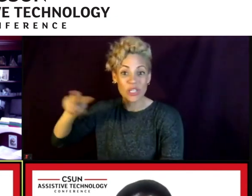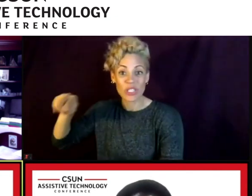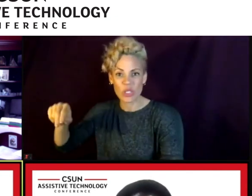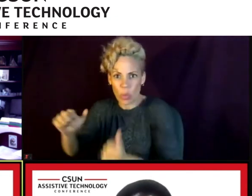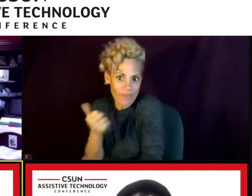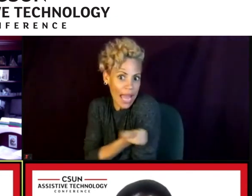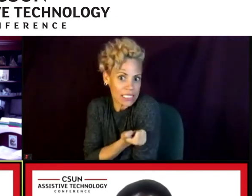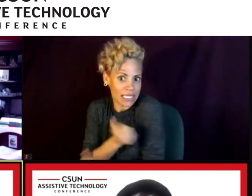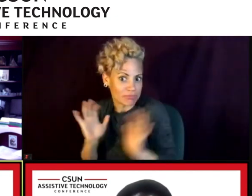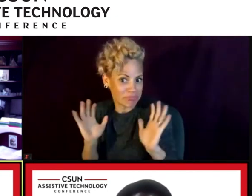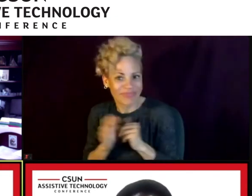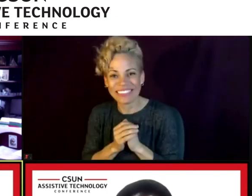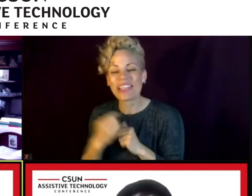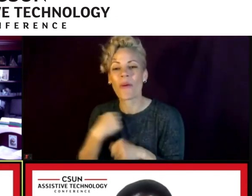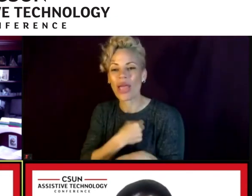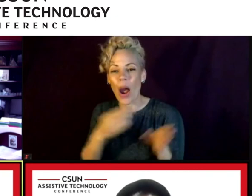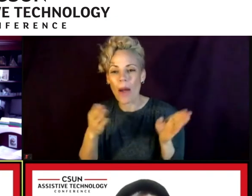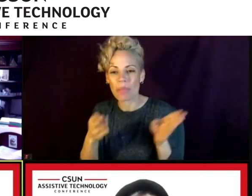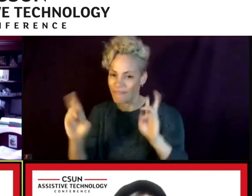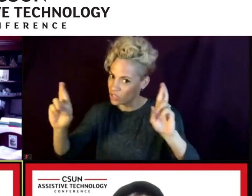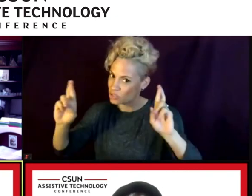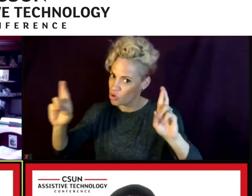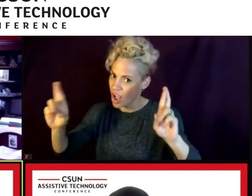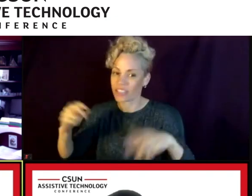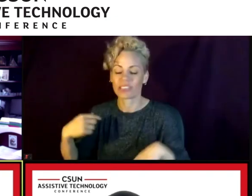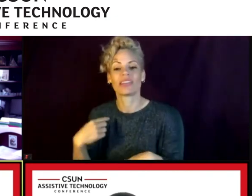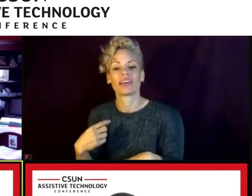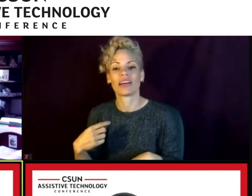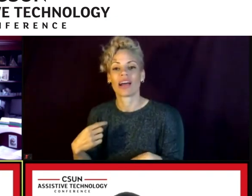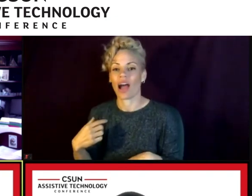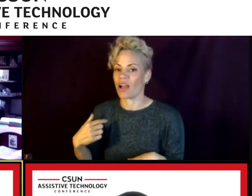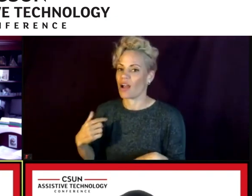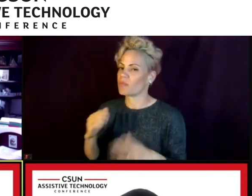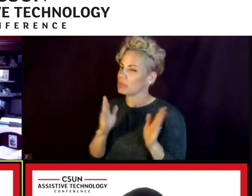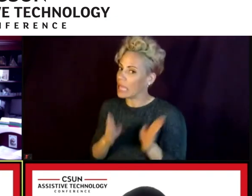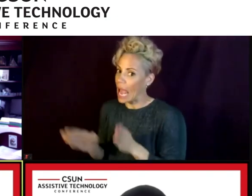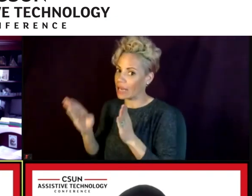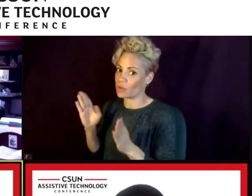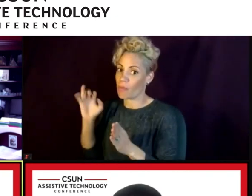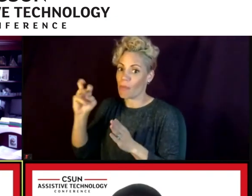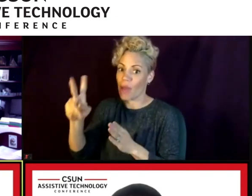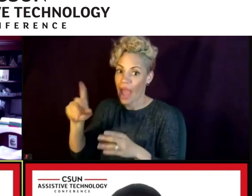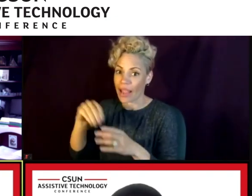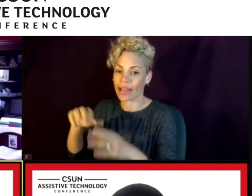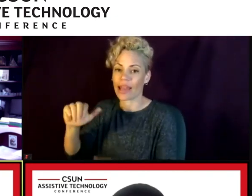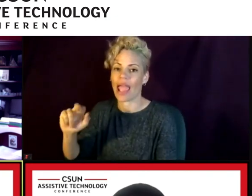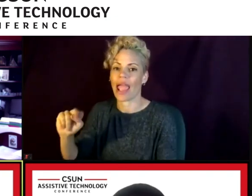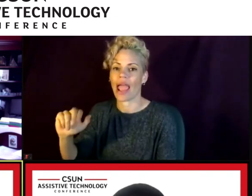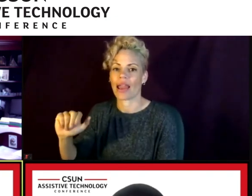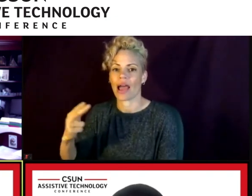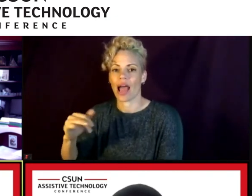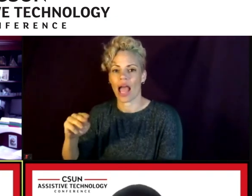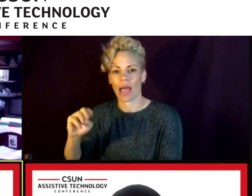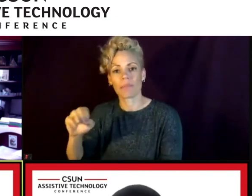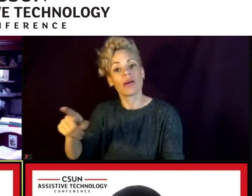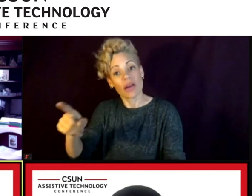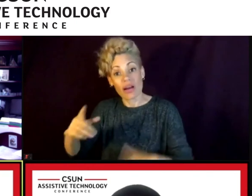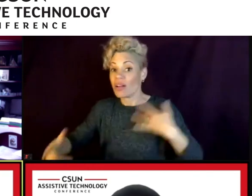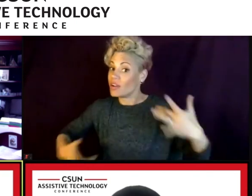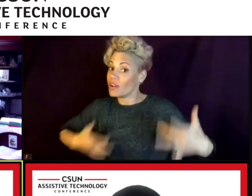when we are planning, fingers crossed, on being back in Anaheim. I think we're all more than ready to get back to some good old times.